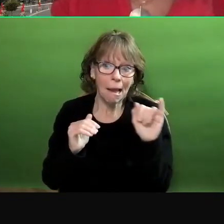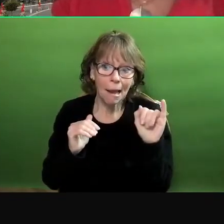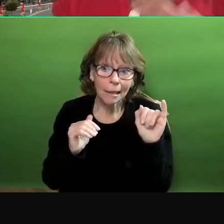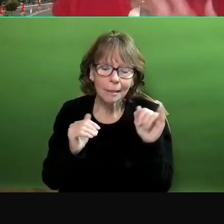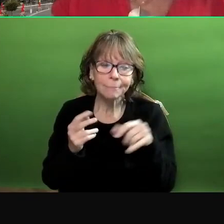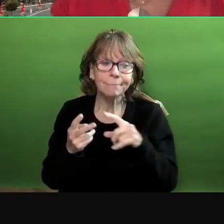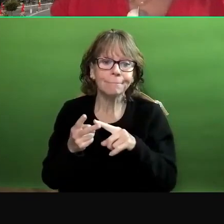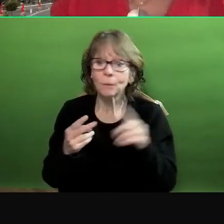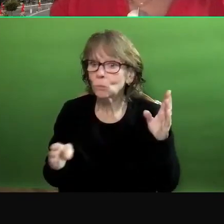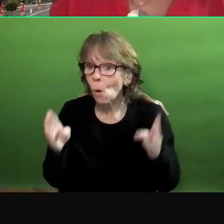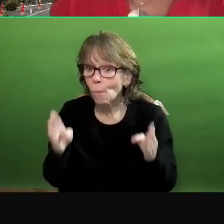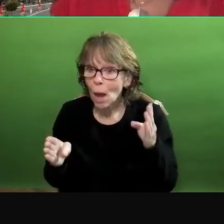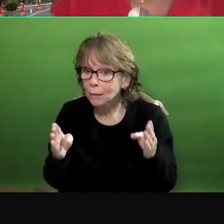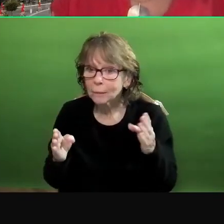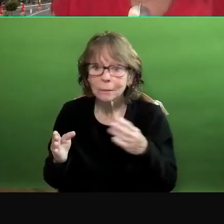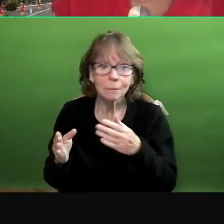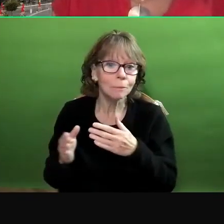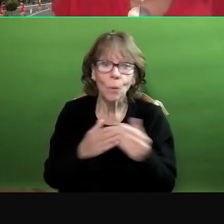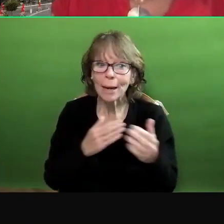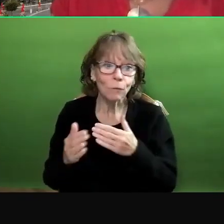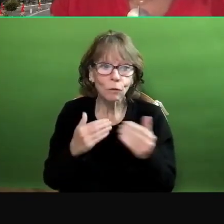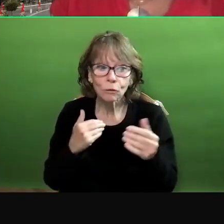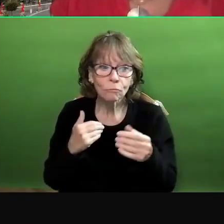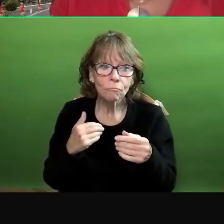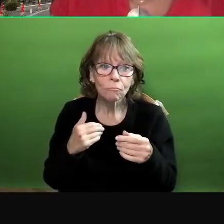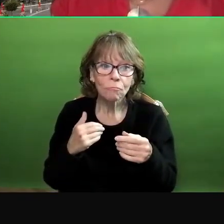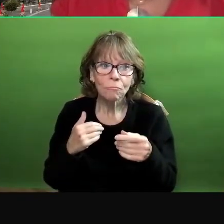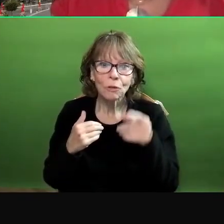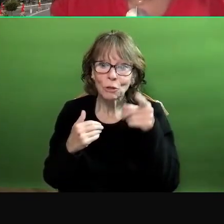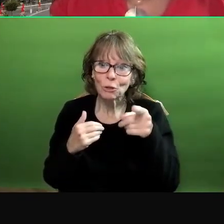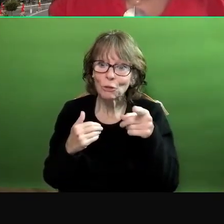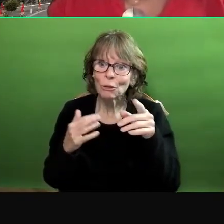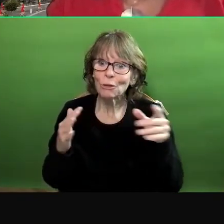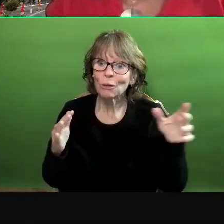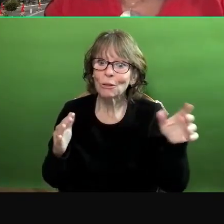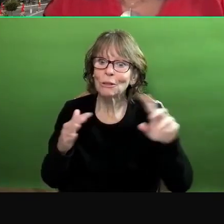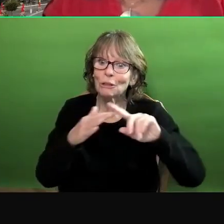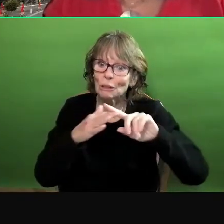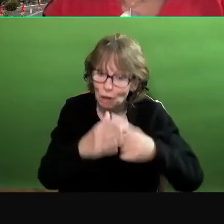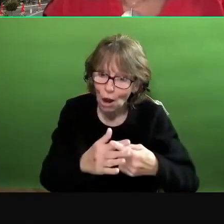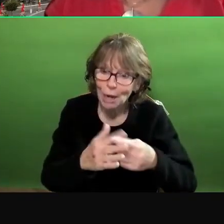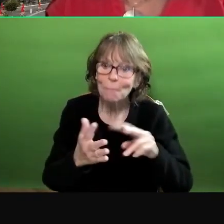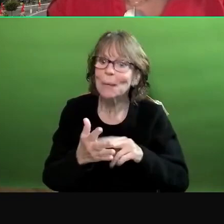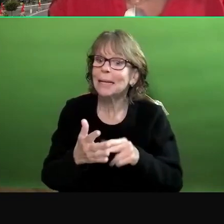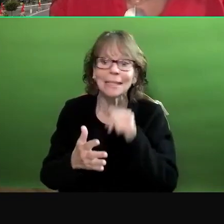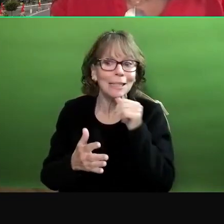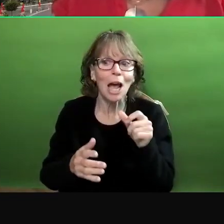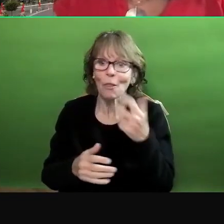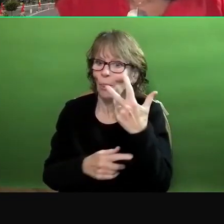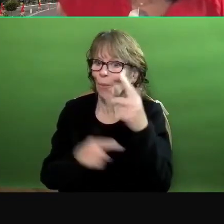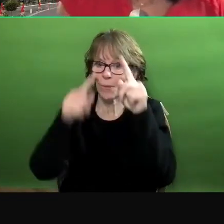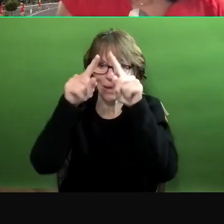robots, whatever it might be, we're actually creating another vertex and making it into a